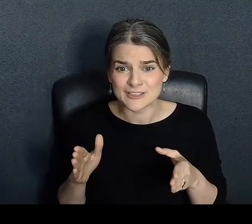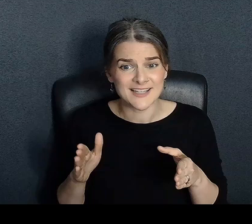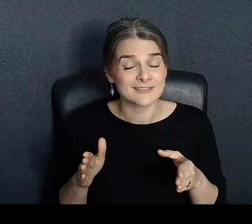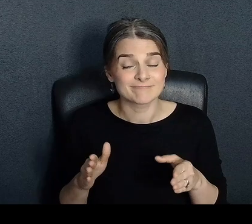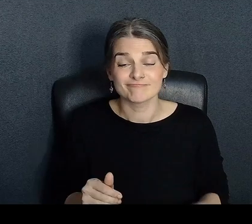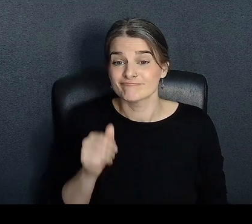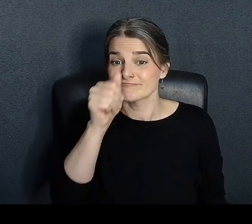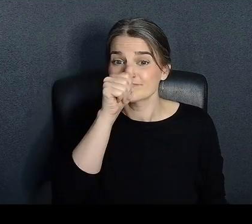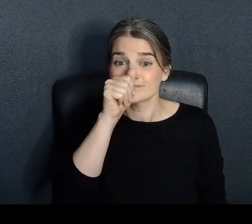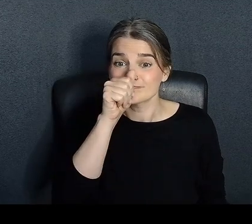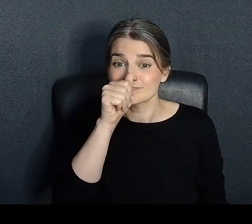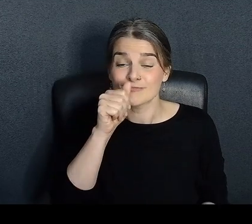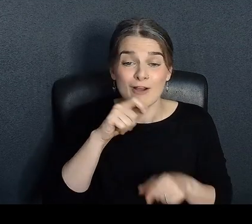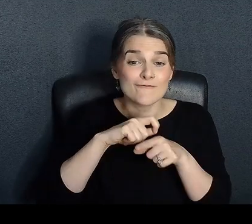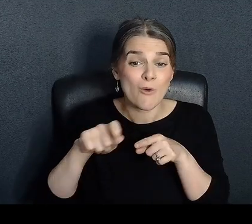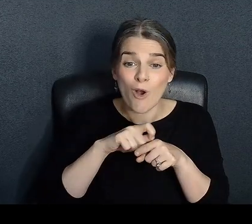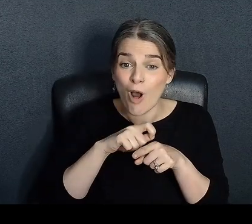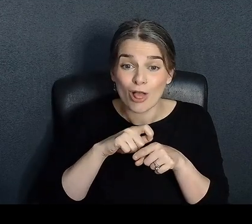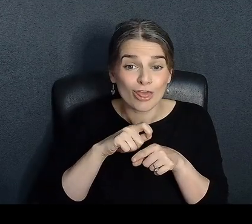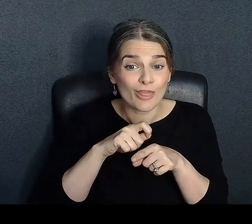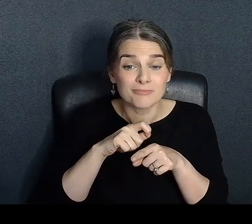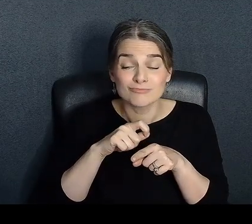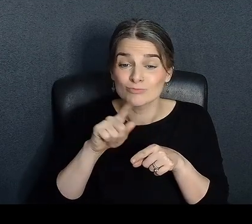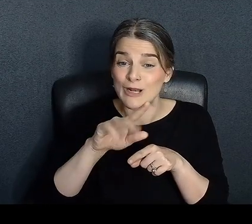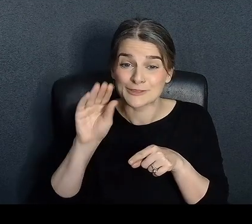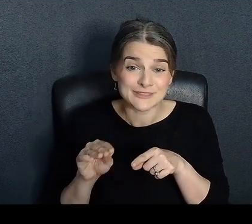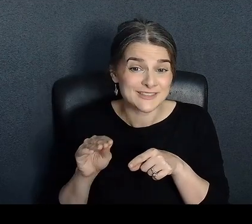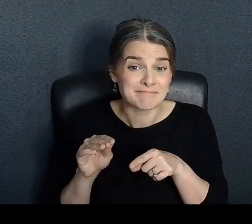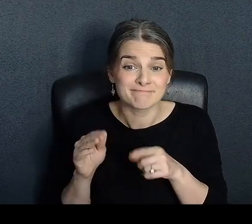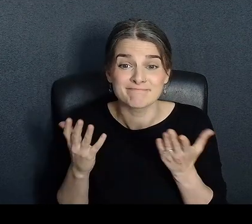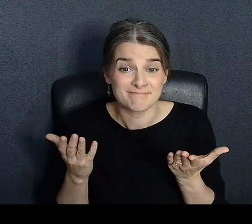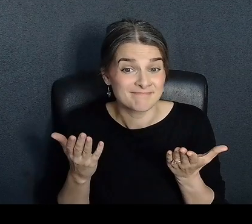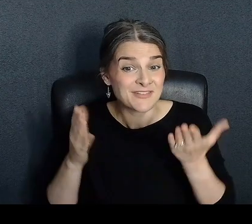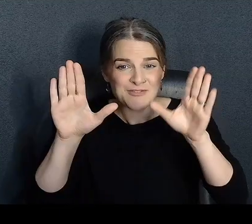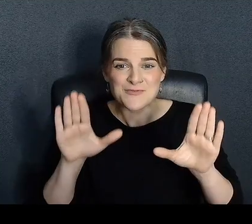And it's a really great phone for someone with hearing loss.